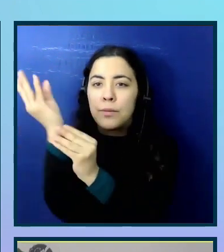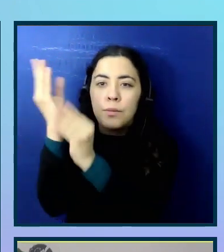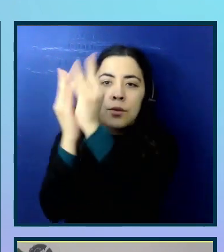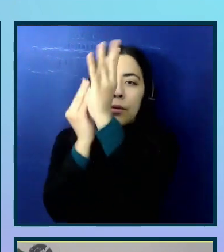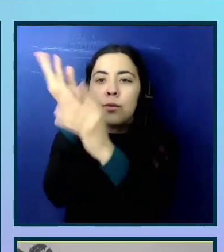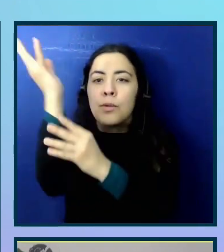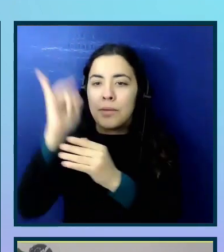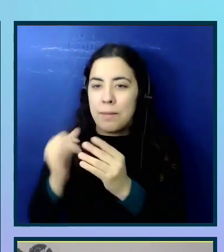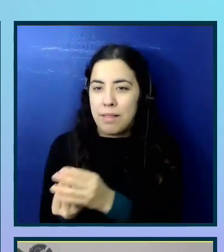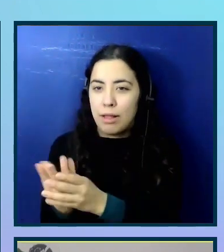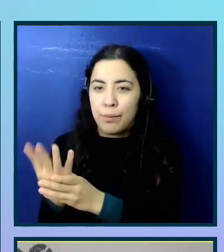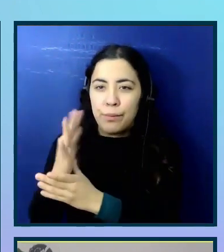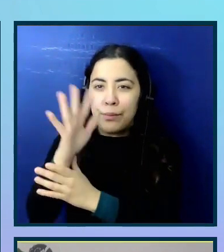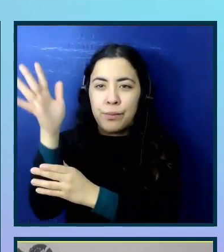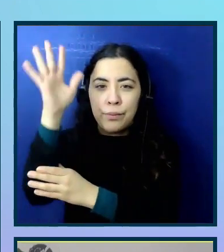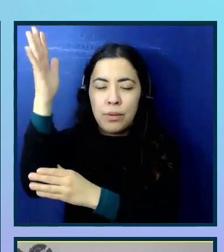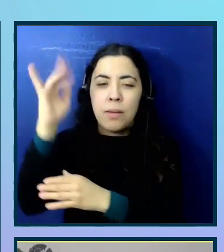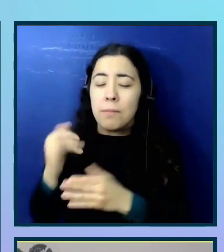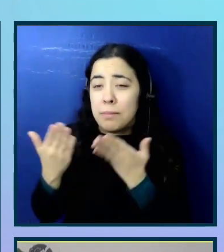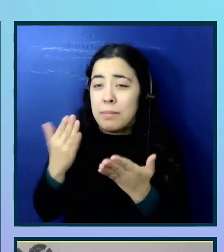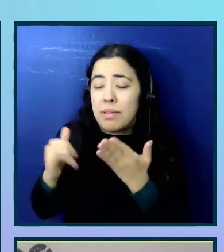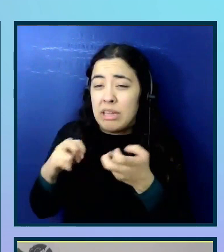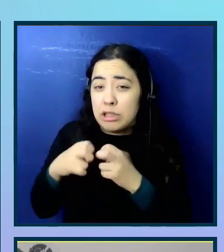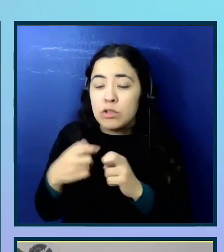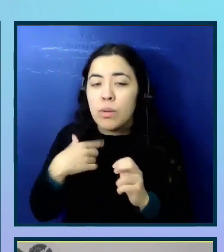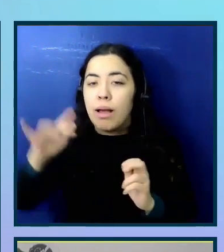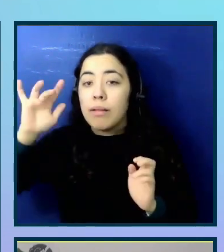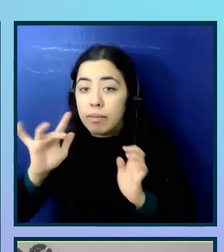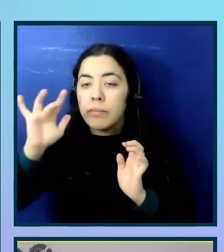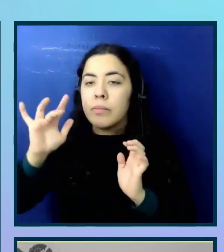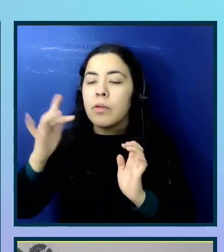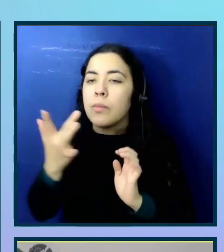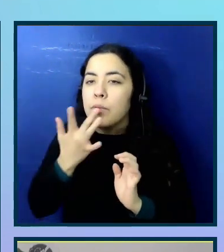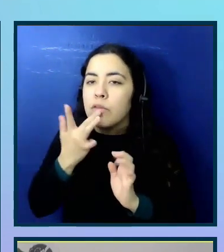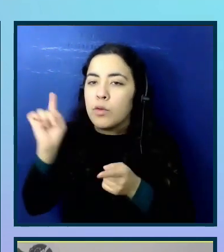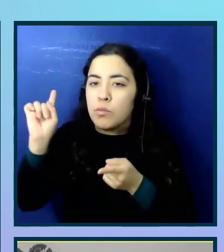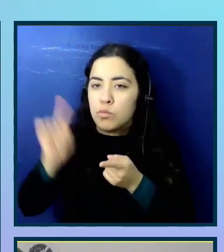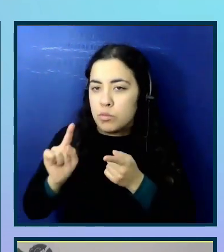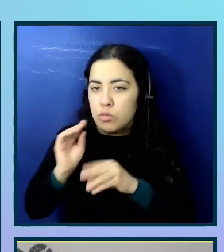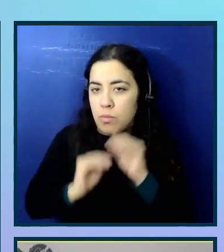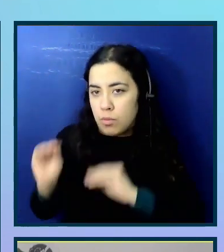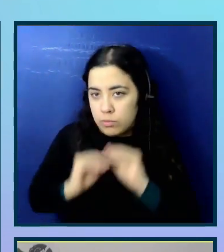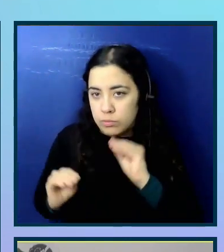So I use the preferred-reduced-motion media query, and then I can tick the accessibility option in my Mac